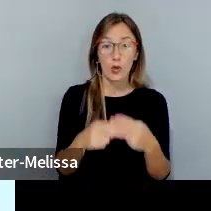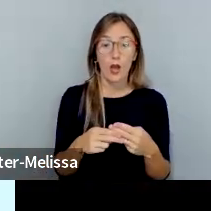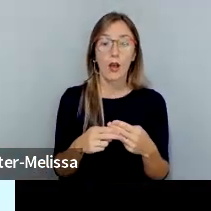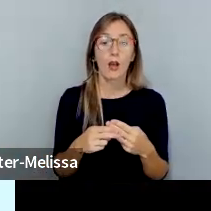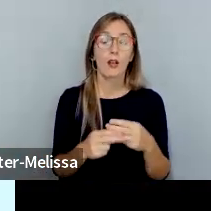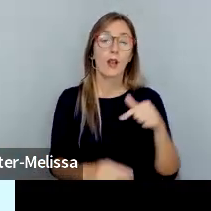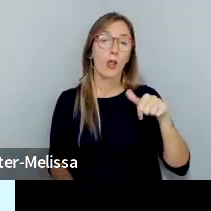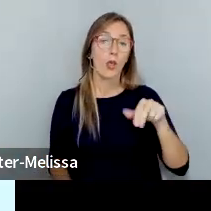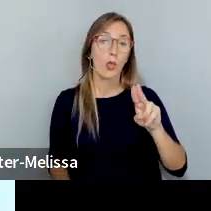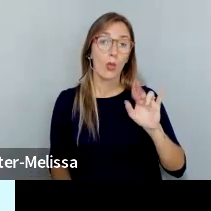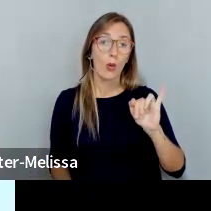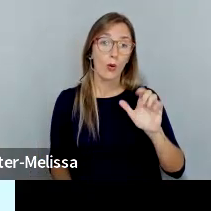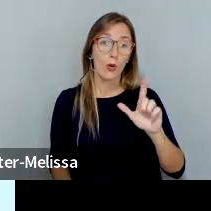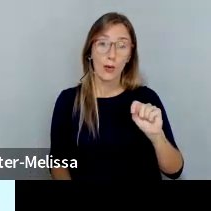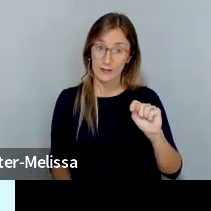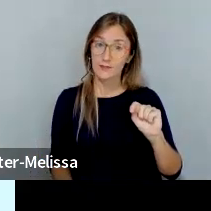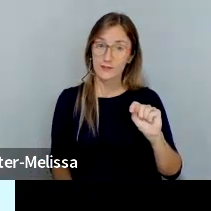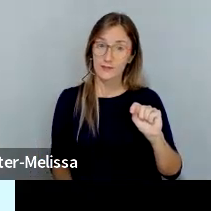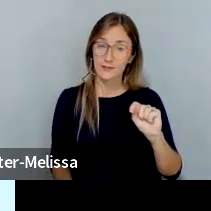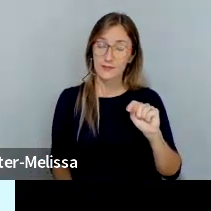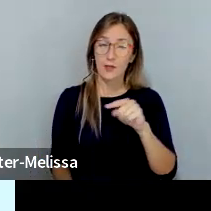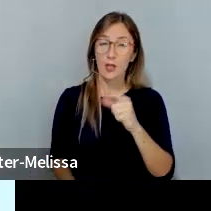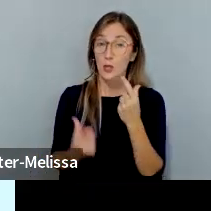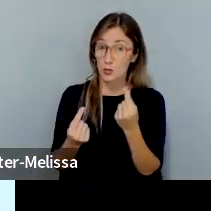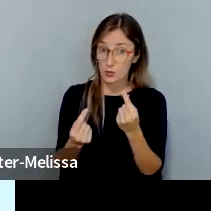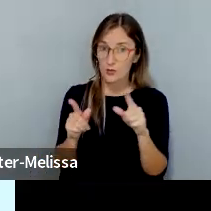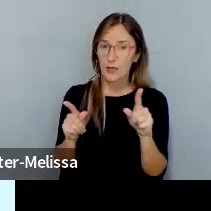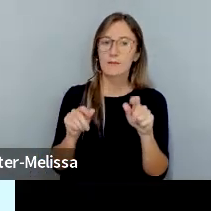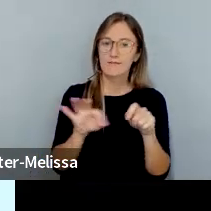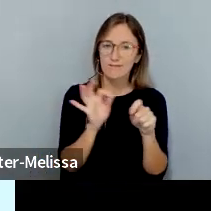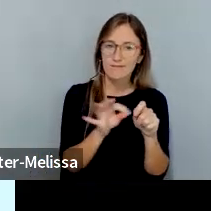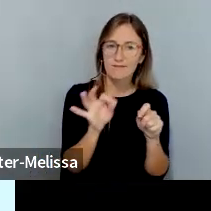people who are LGBT Q IA for all their with a quilt. I don't know if any